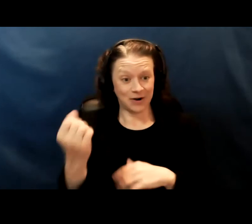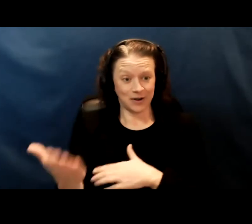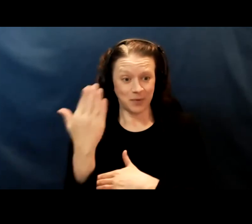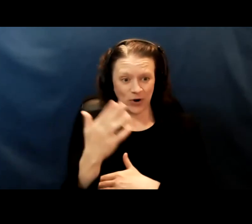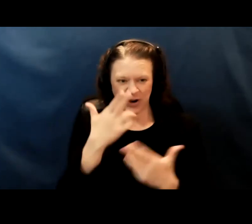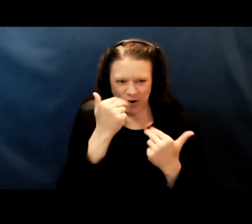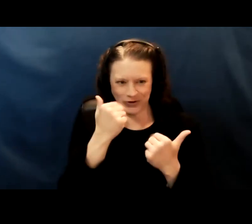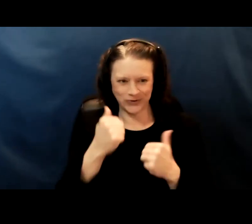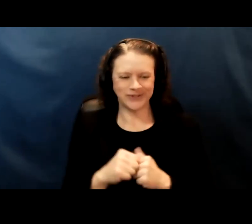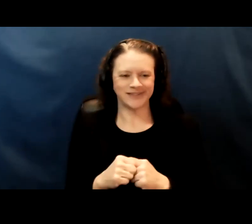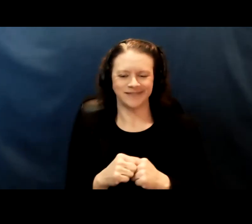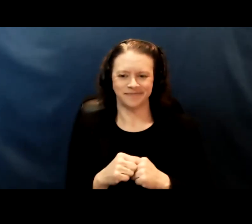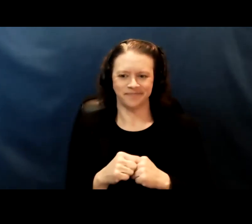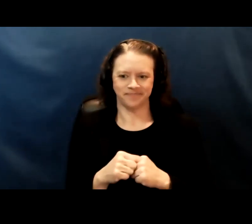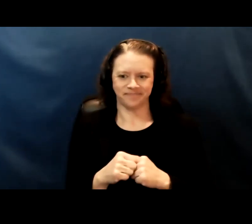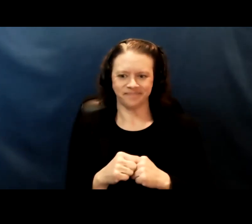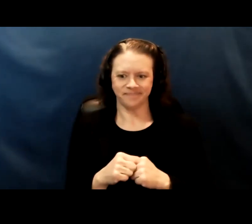show up on my laptop.